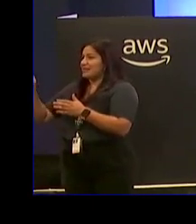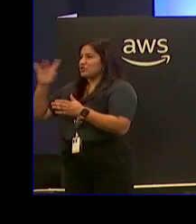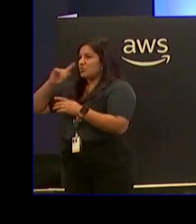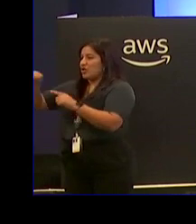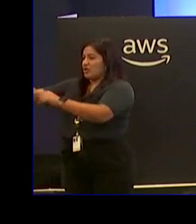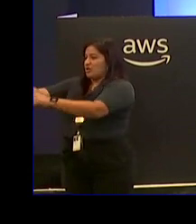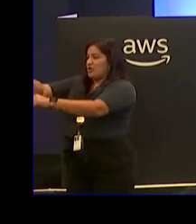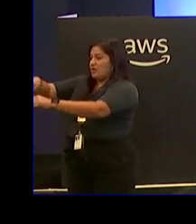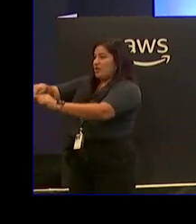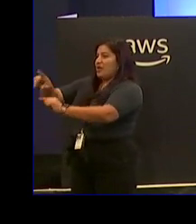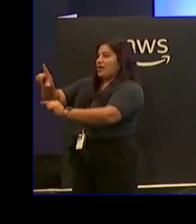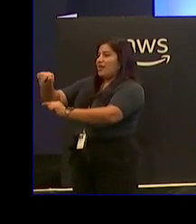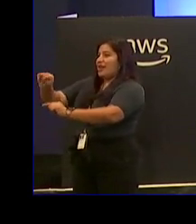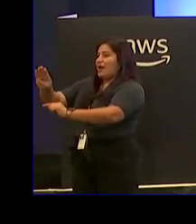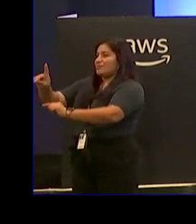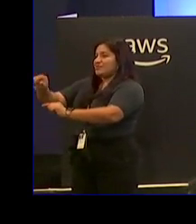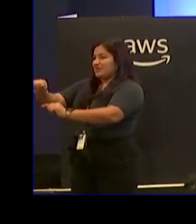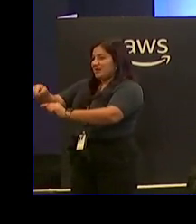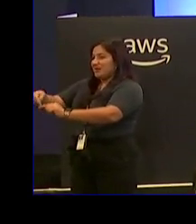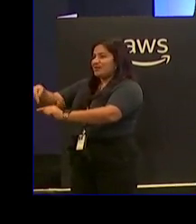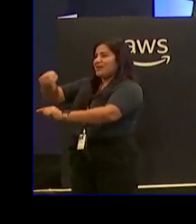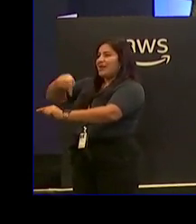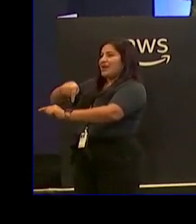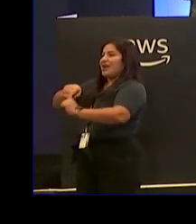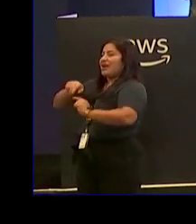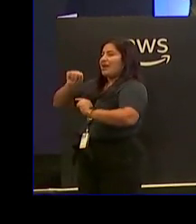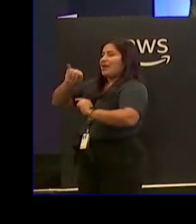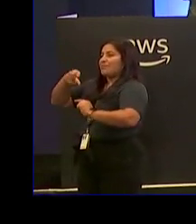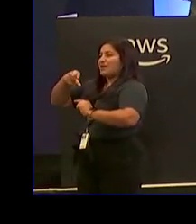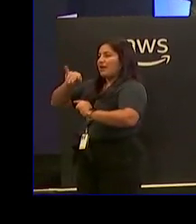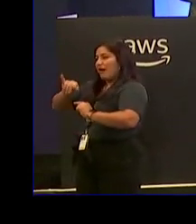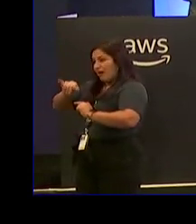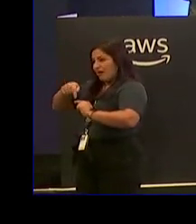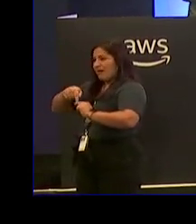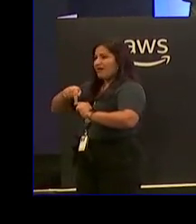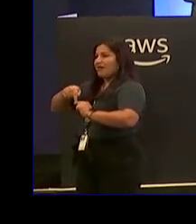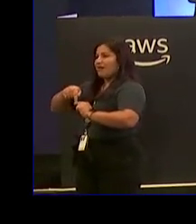Lambda, API gateway and to the front user.